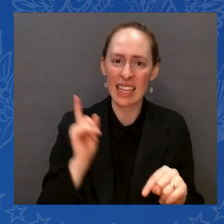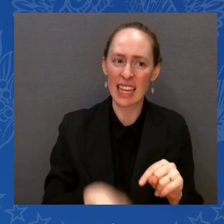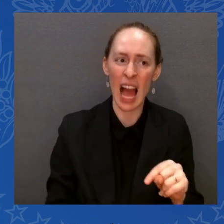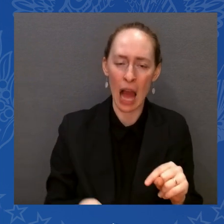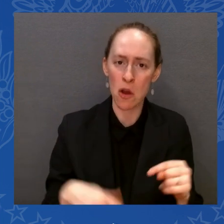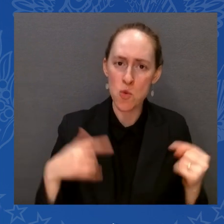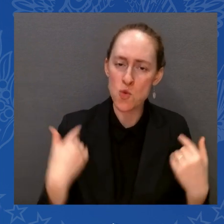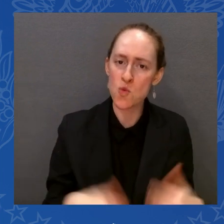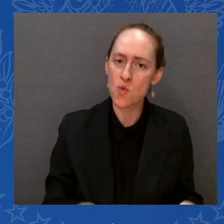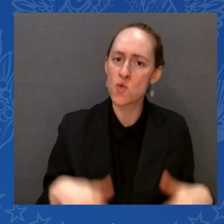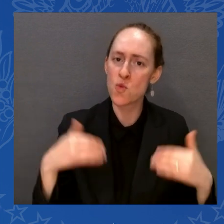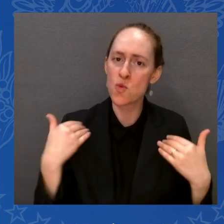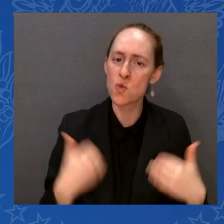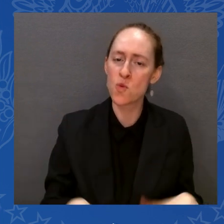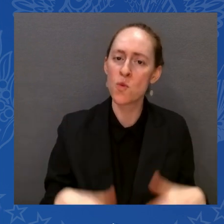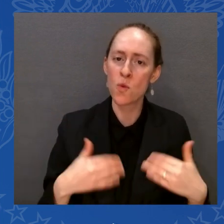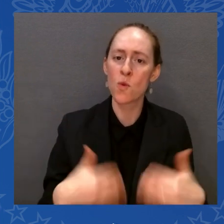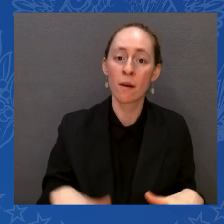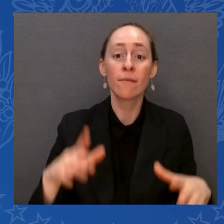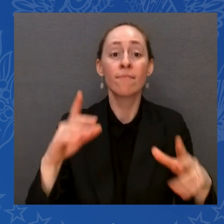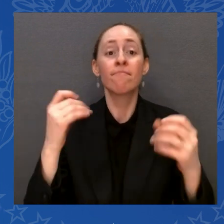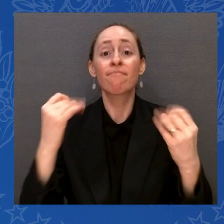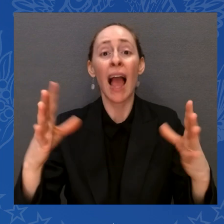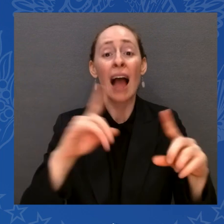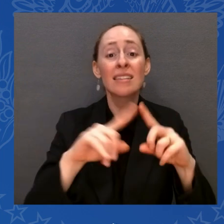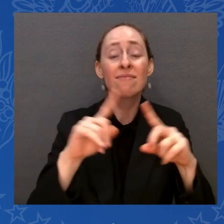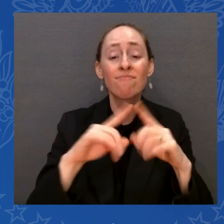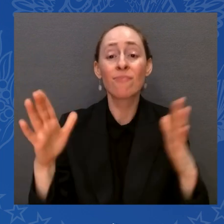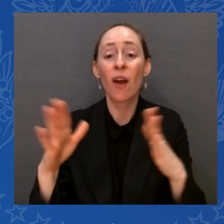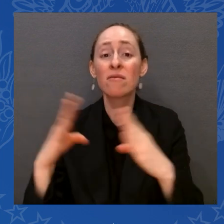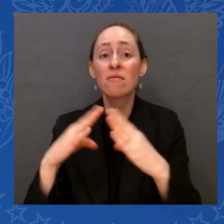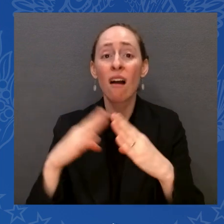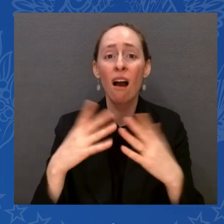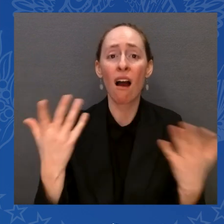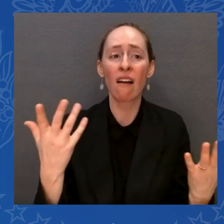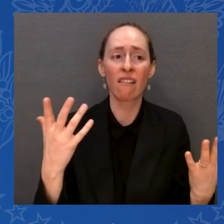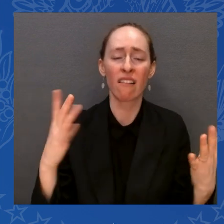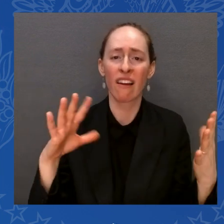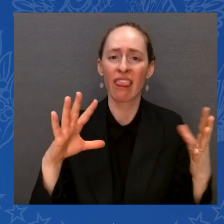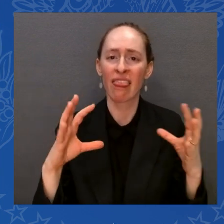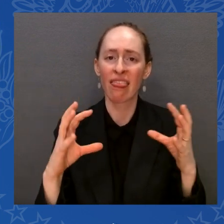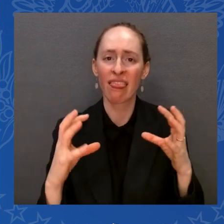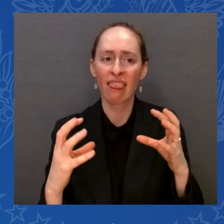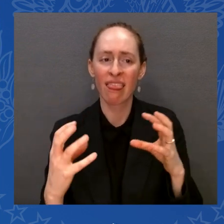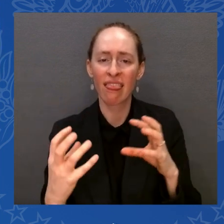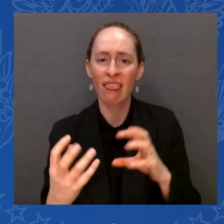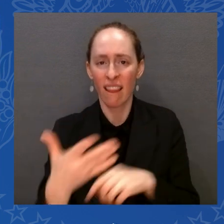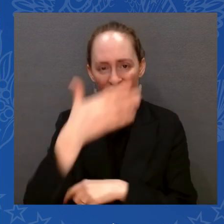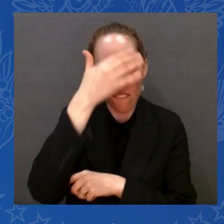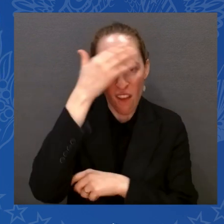became shadows of what they used to be. And when those towns were hollowed out, something else was lost: